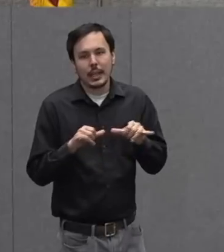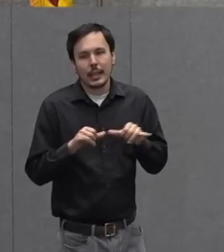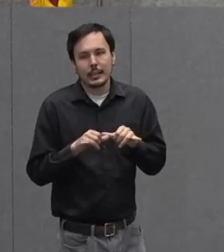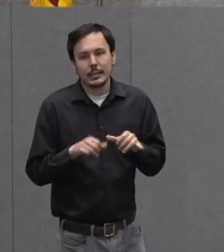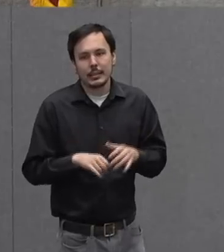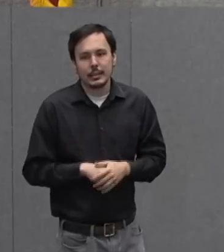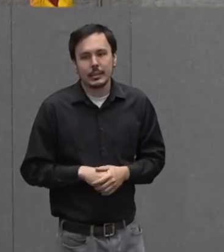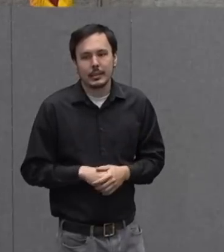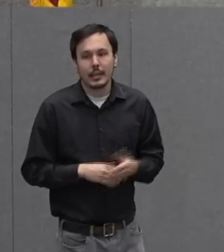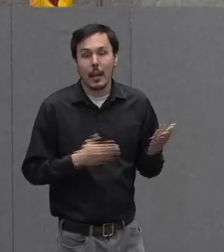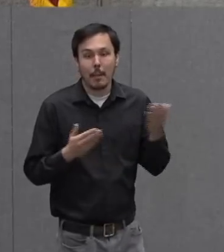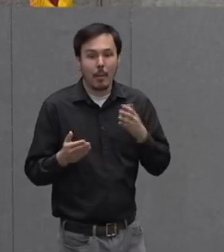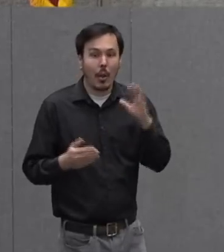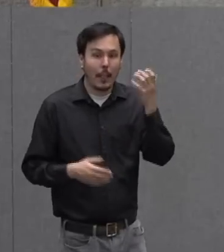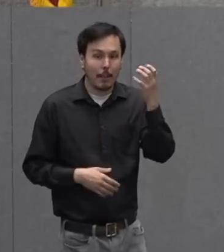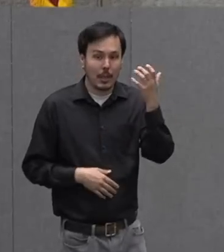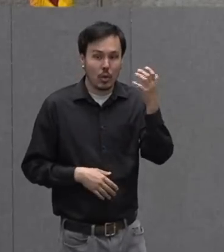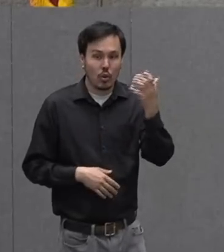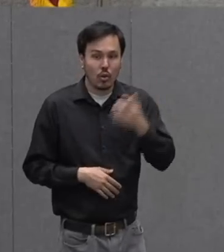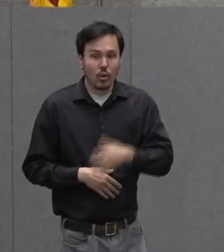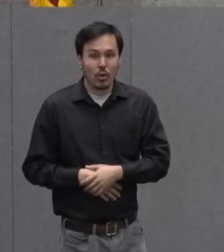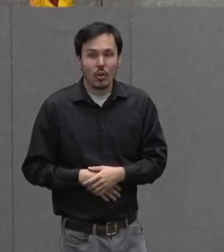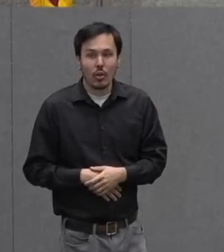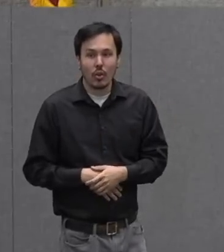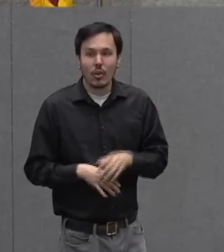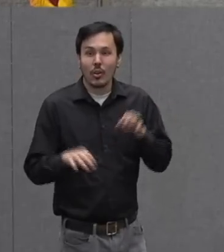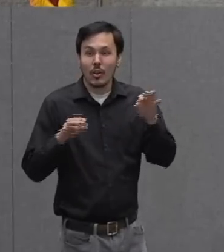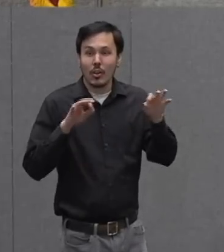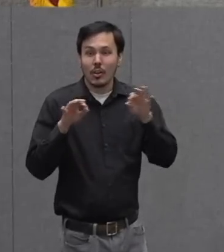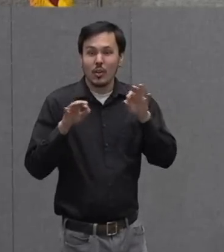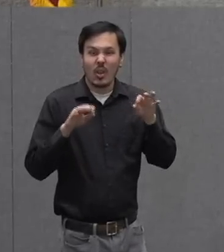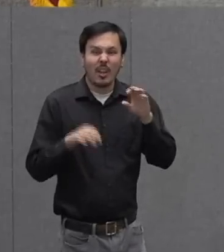I brought this mirror. How would you describe this? Shiny.